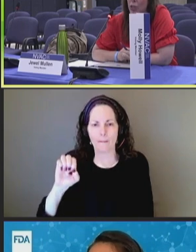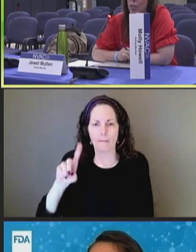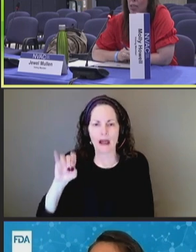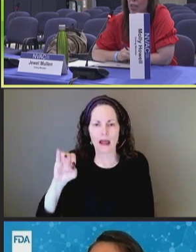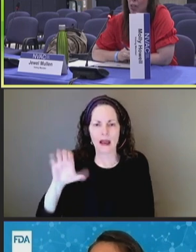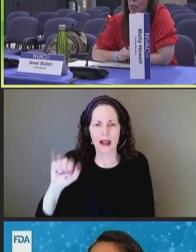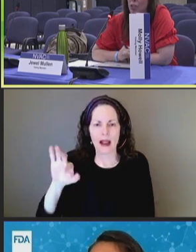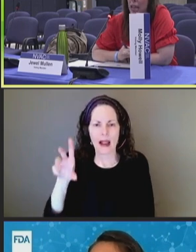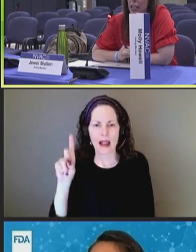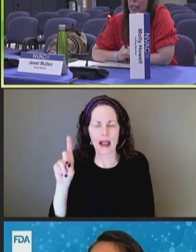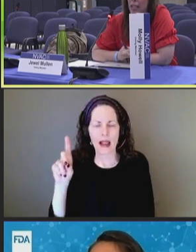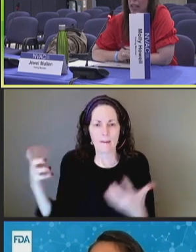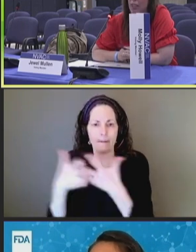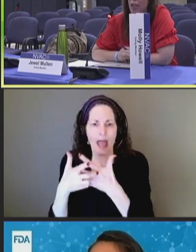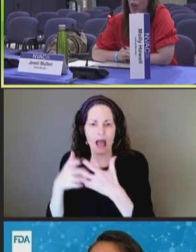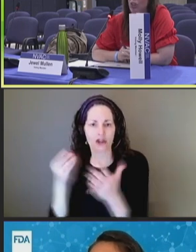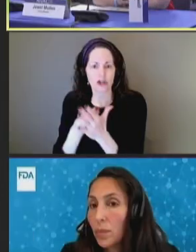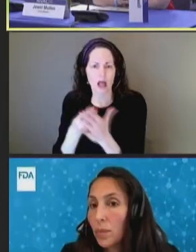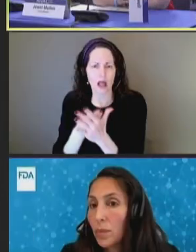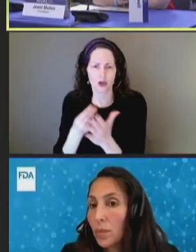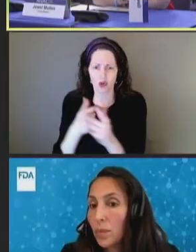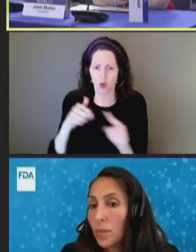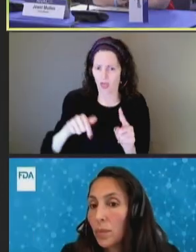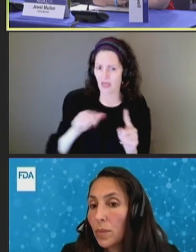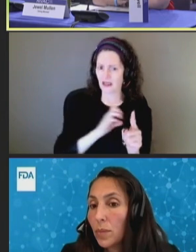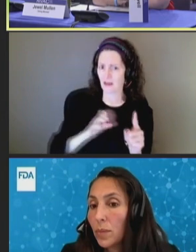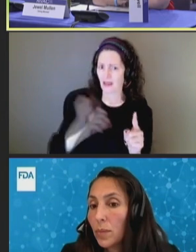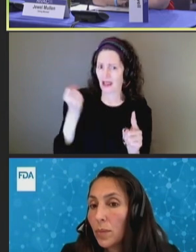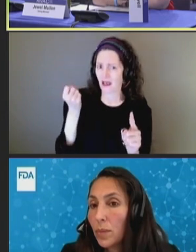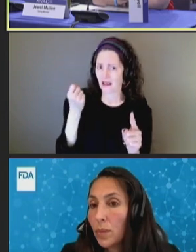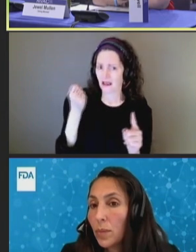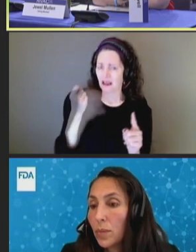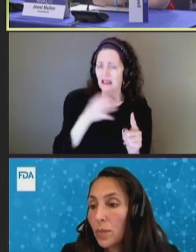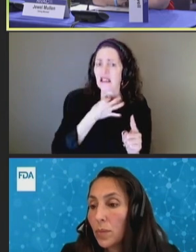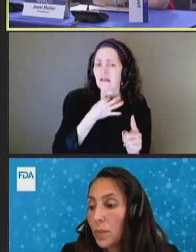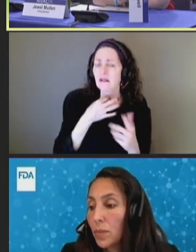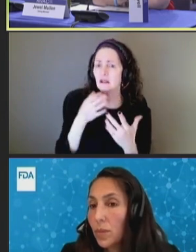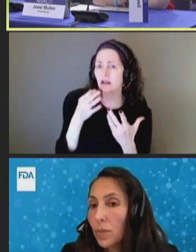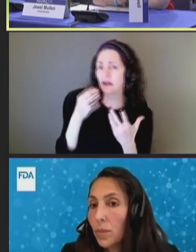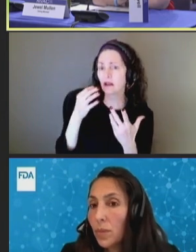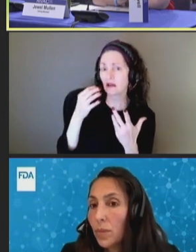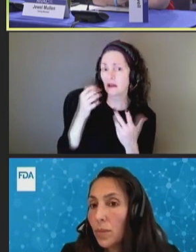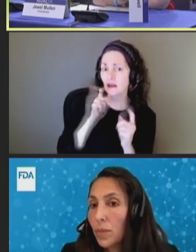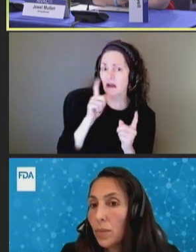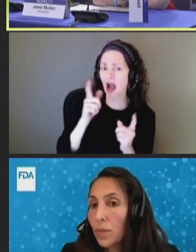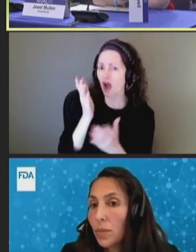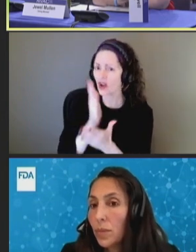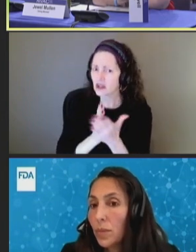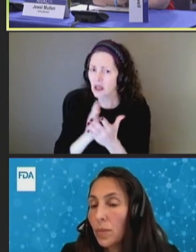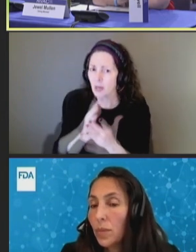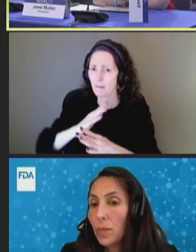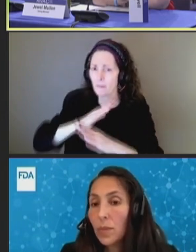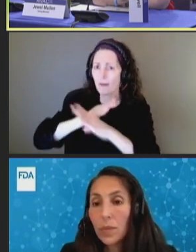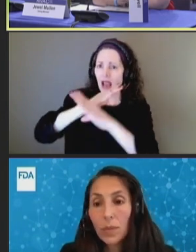in understanding if there are certain barriers to states accessing Medicaid match dollars. And can